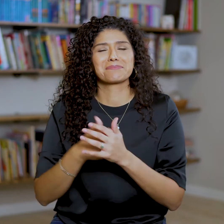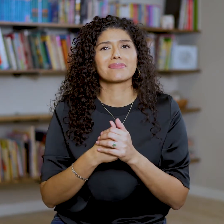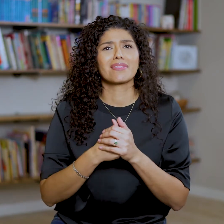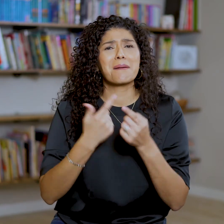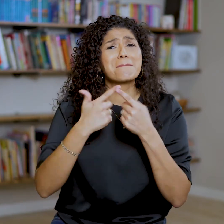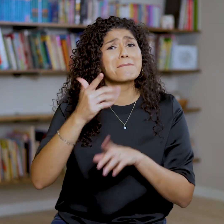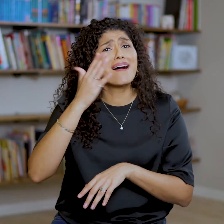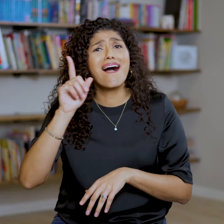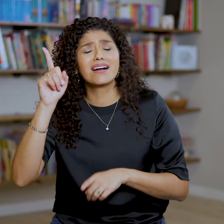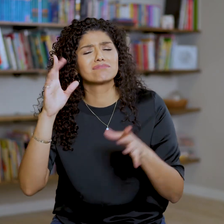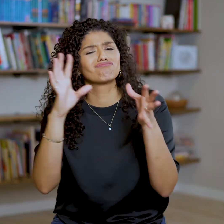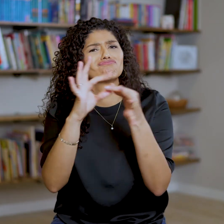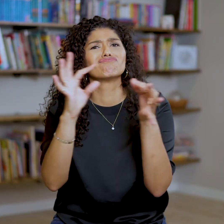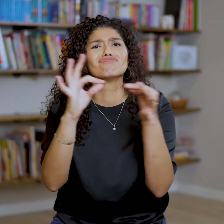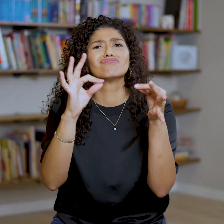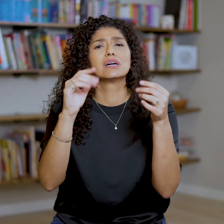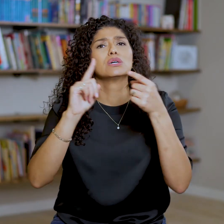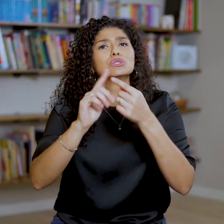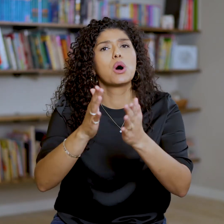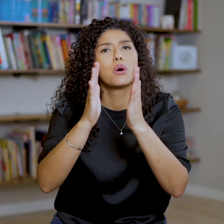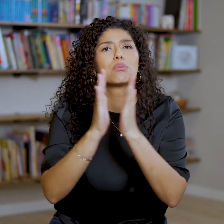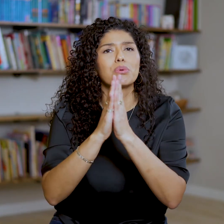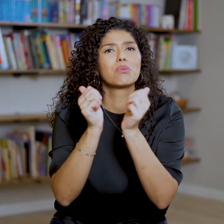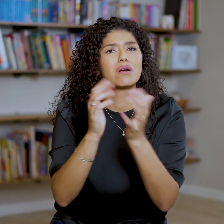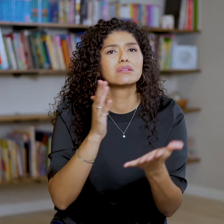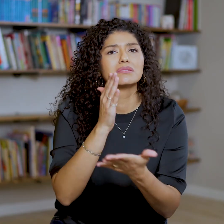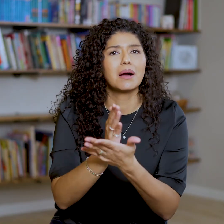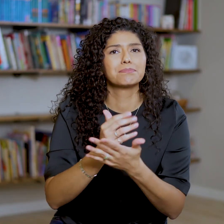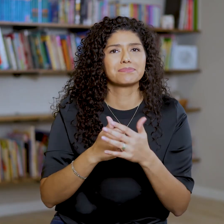But God says to pray without ceasing.